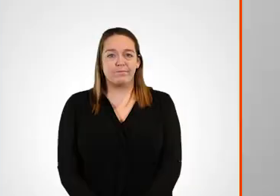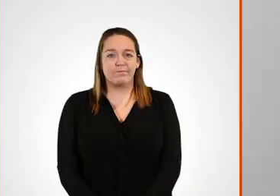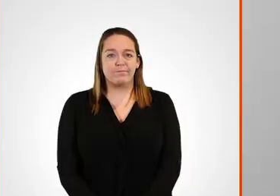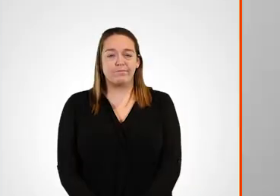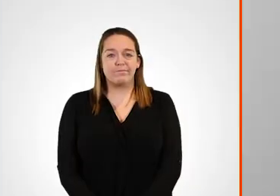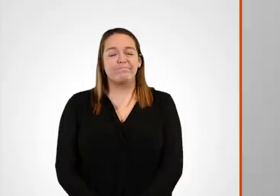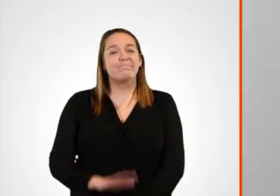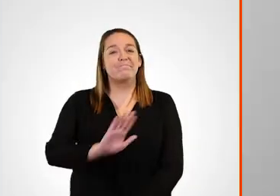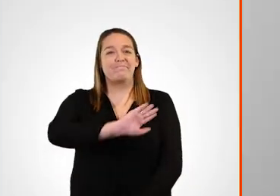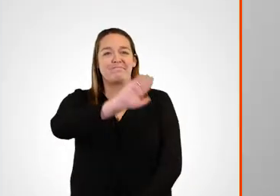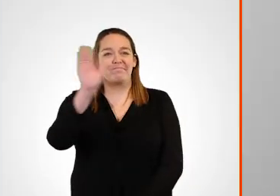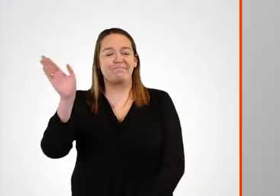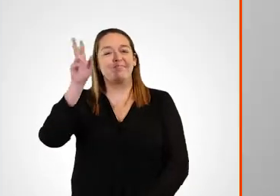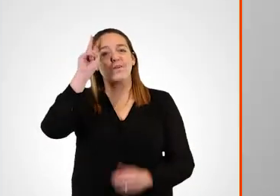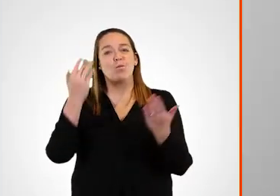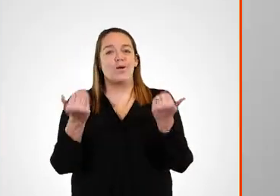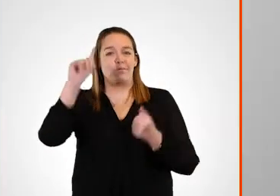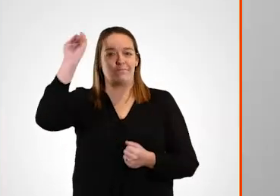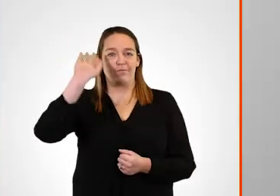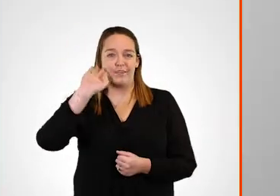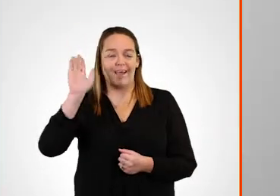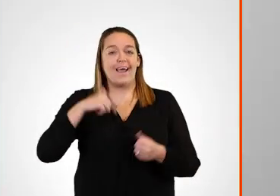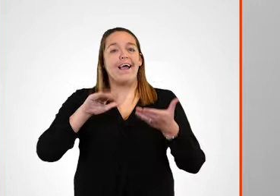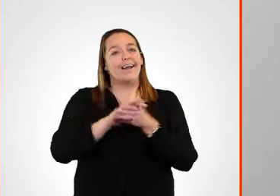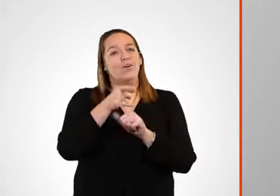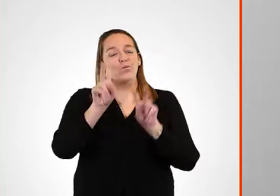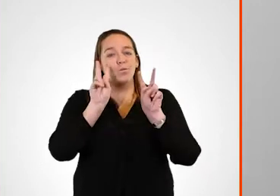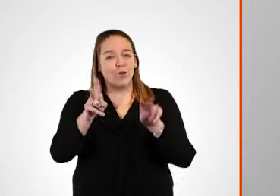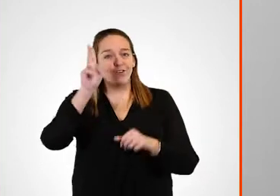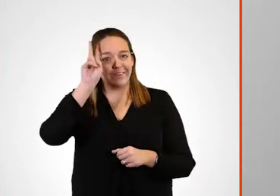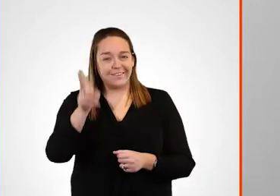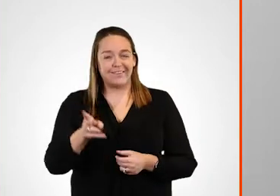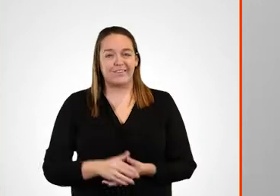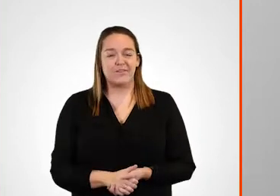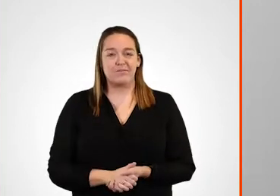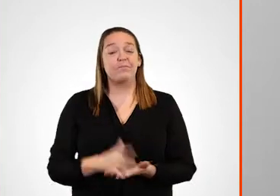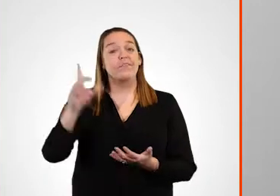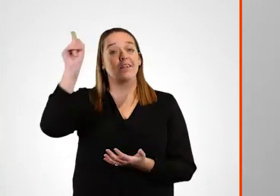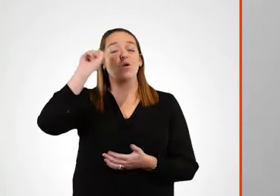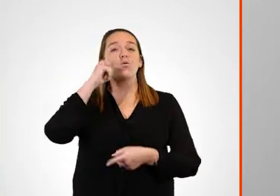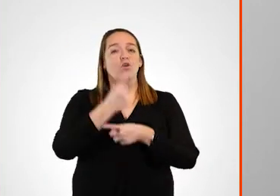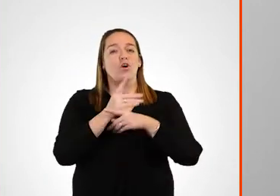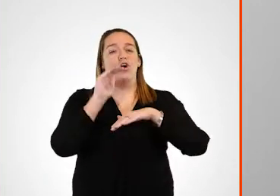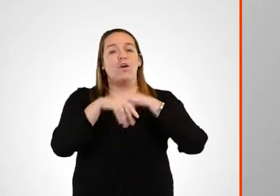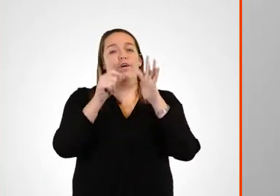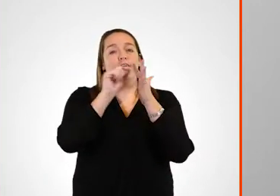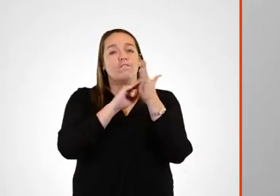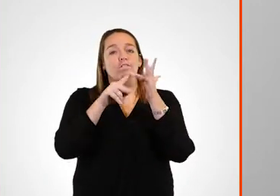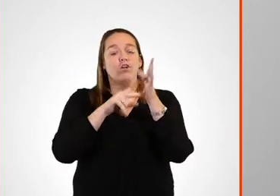All right, well, welcome to this presentation. So glad you're back and with us. Right now we're going to talk about phonological abilities of children